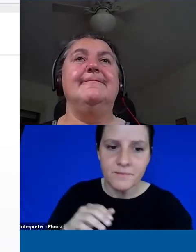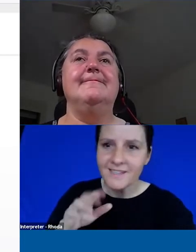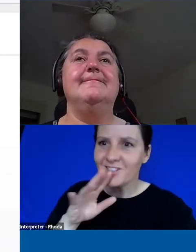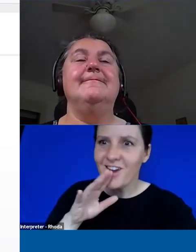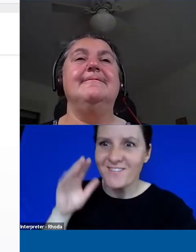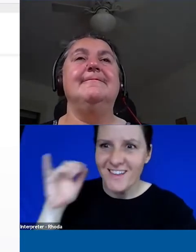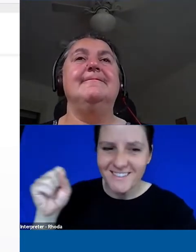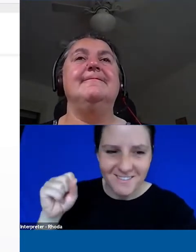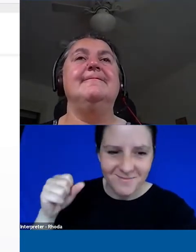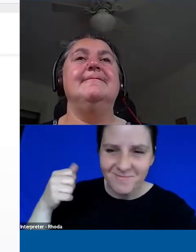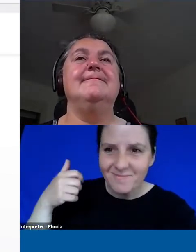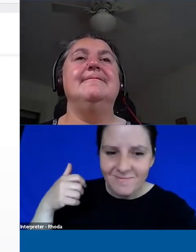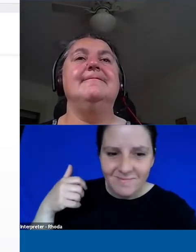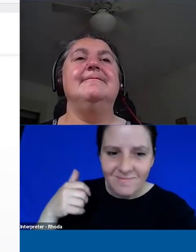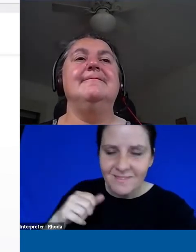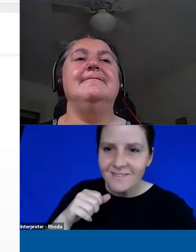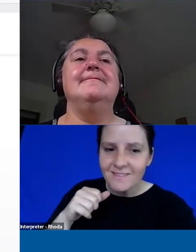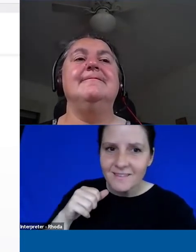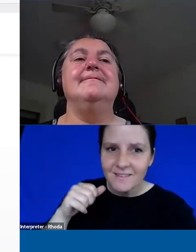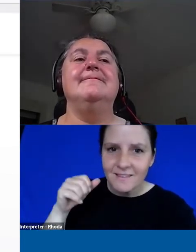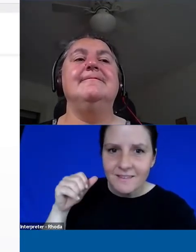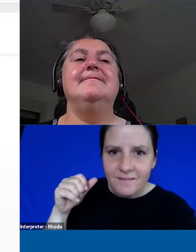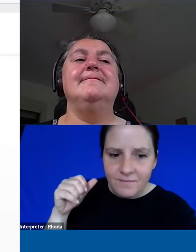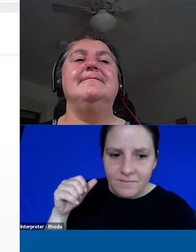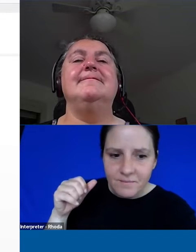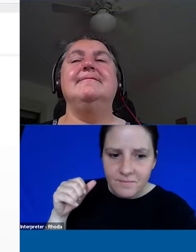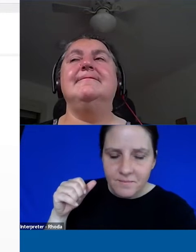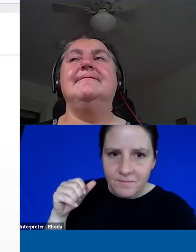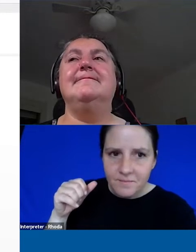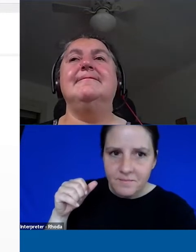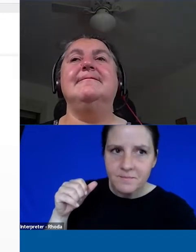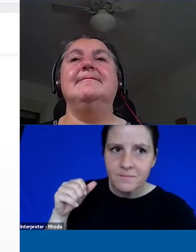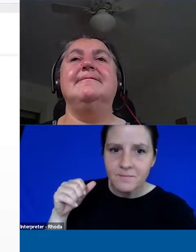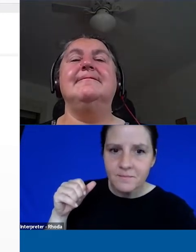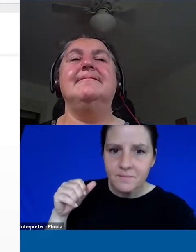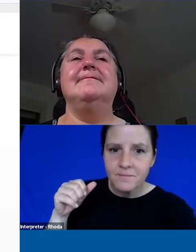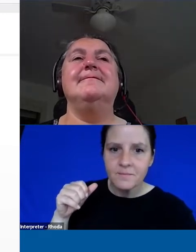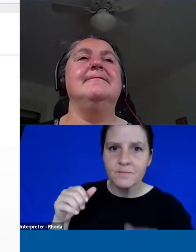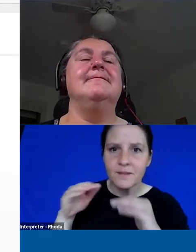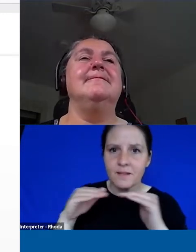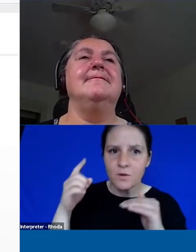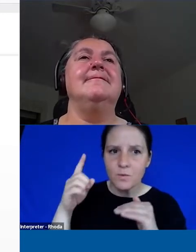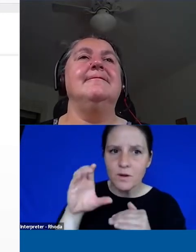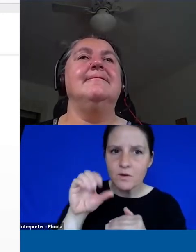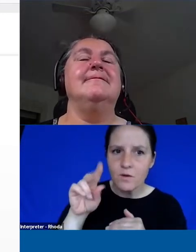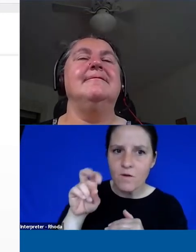Link Espanol. Link enter, link out of list. Main landmark heading in level one find COVID 19 guidance for your community.